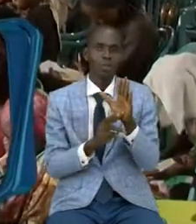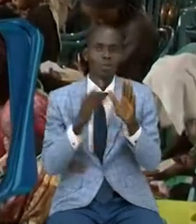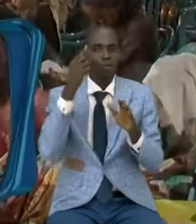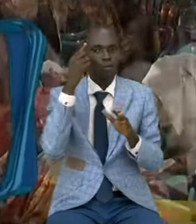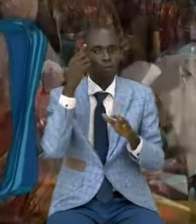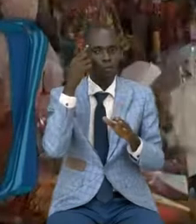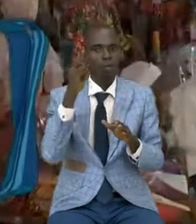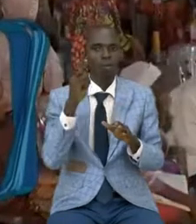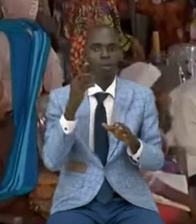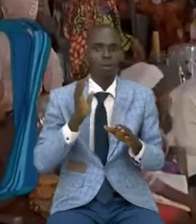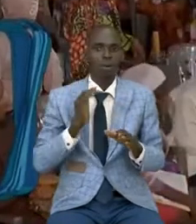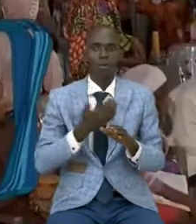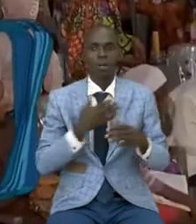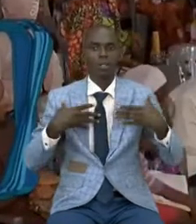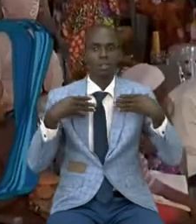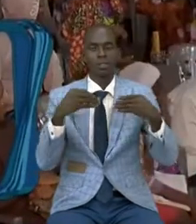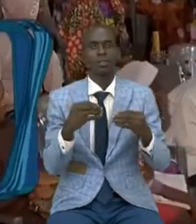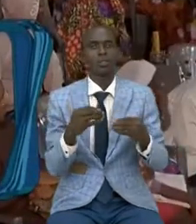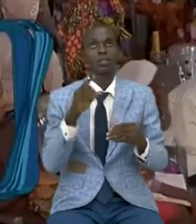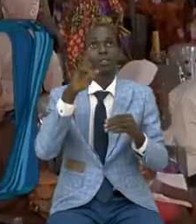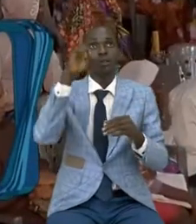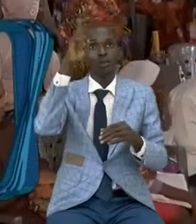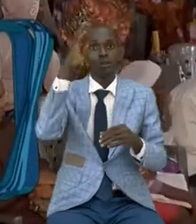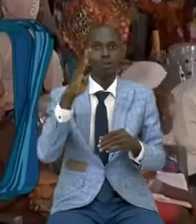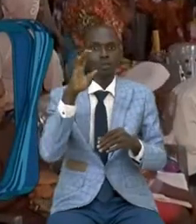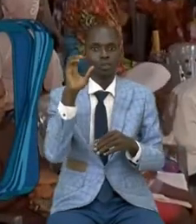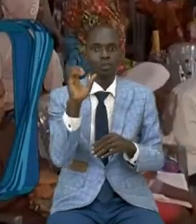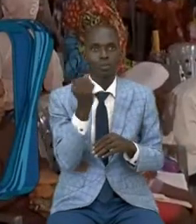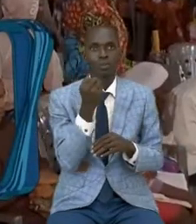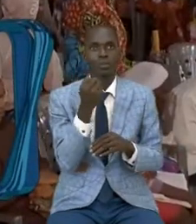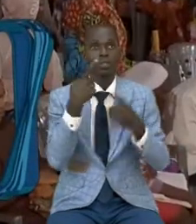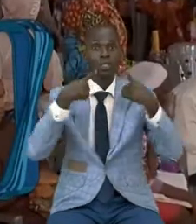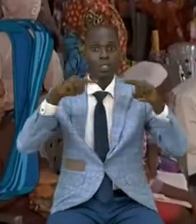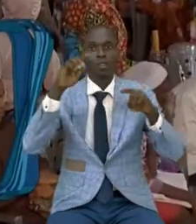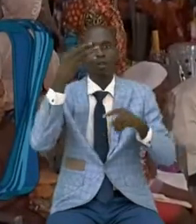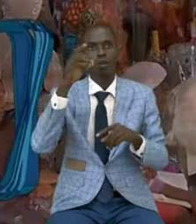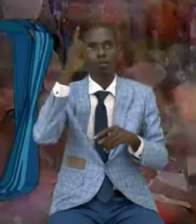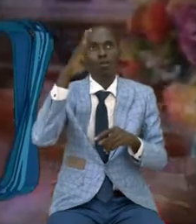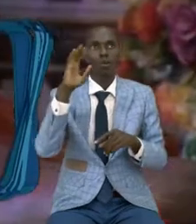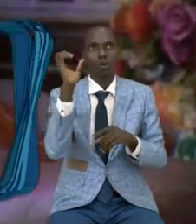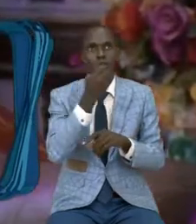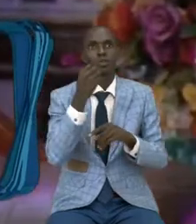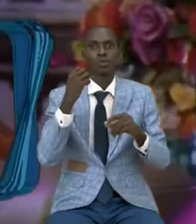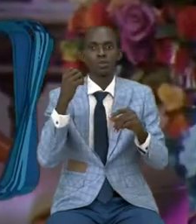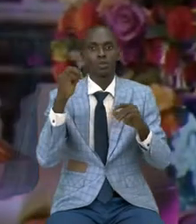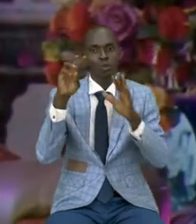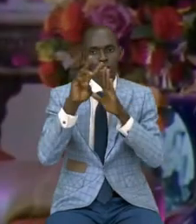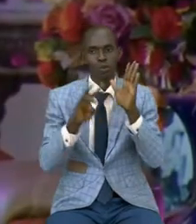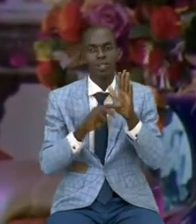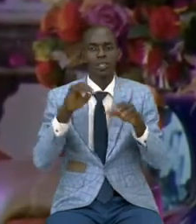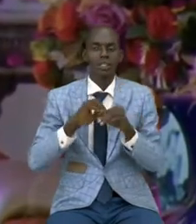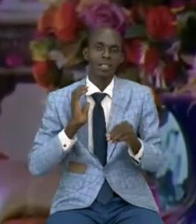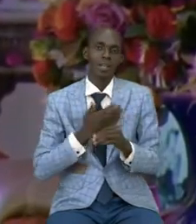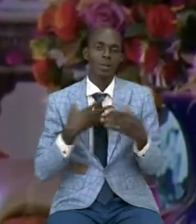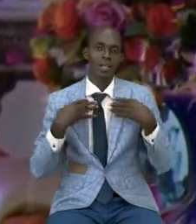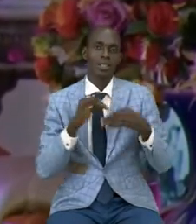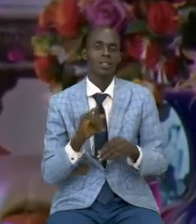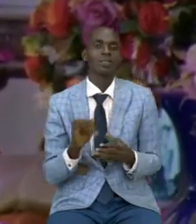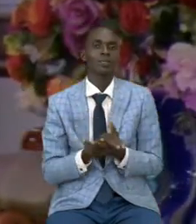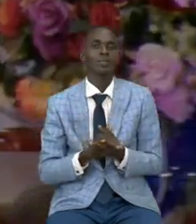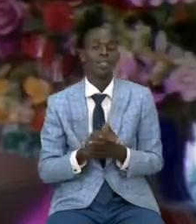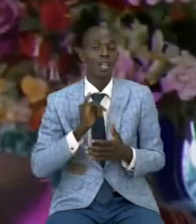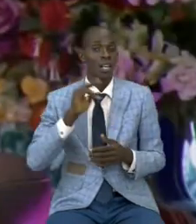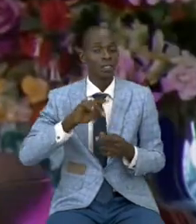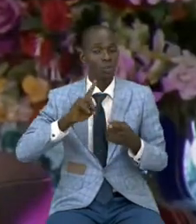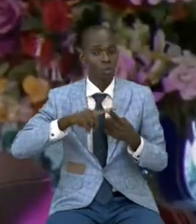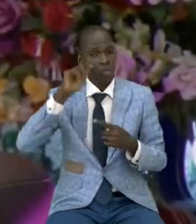healing the declaration of god's will for our healing i need to remind you that the prayer